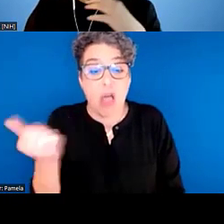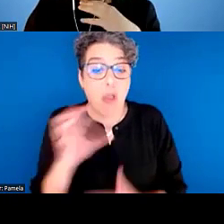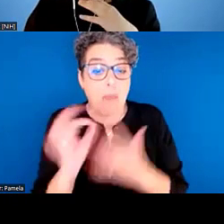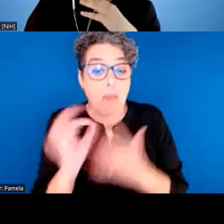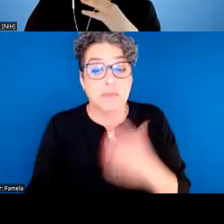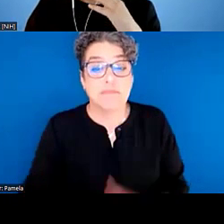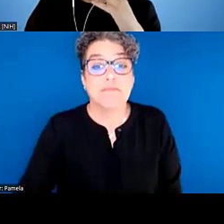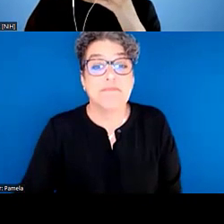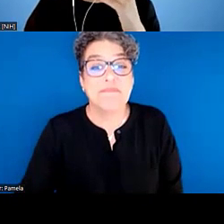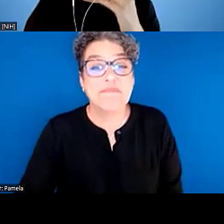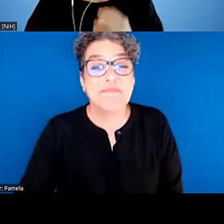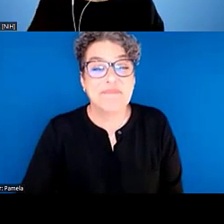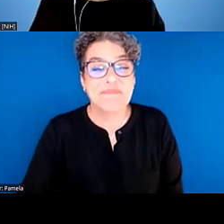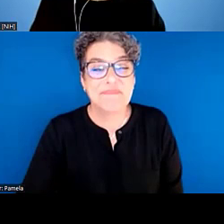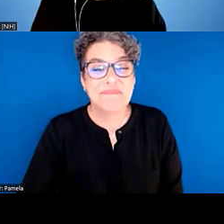Any other questions? Should I continue?